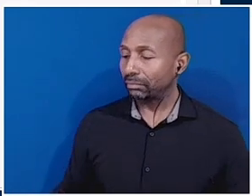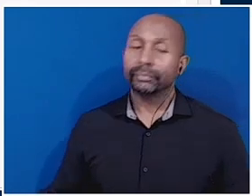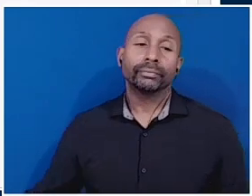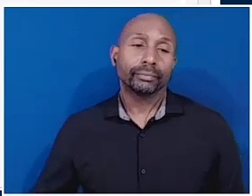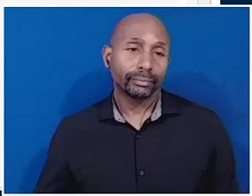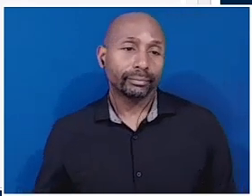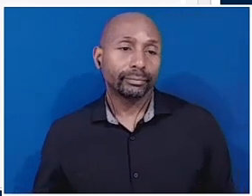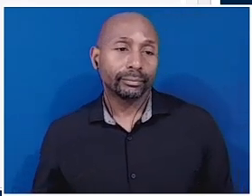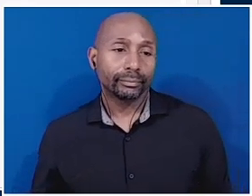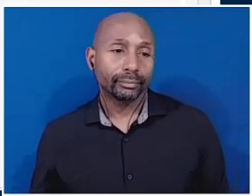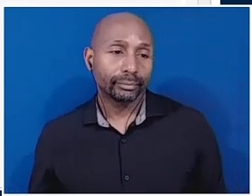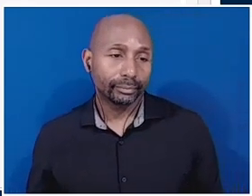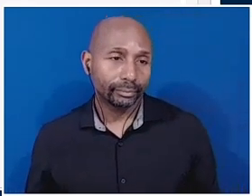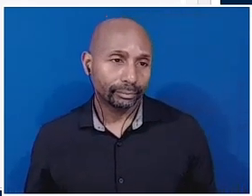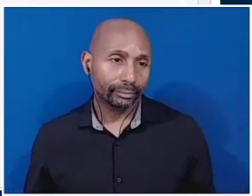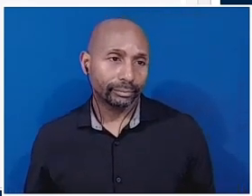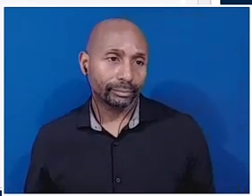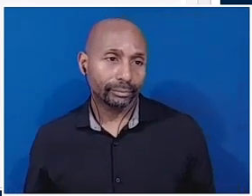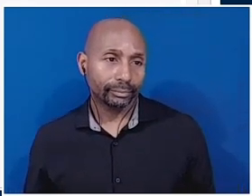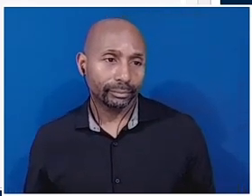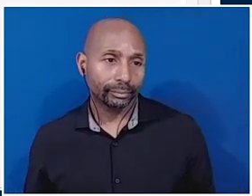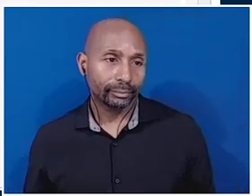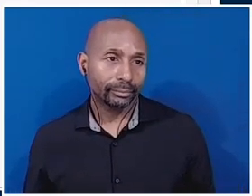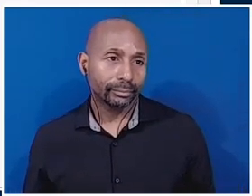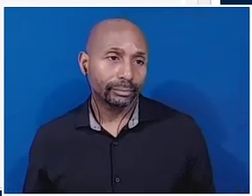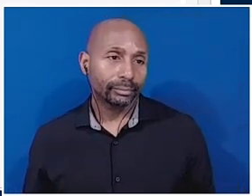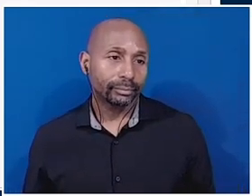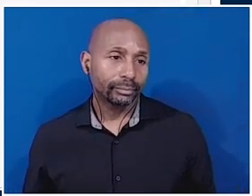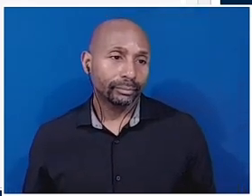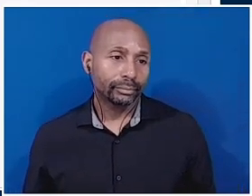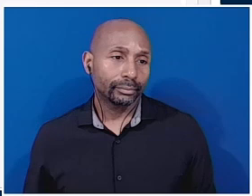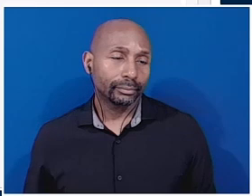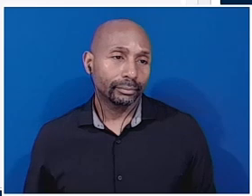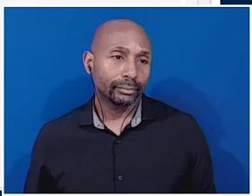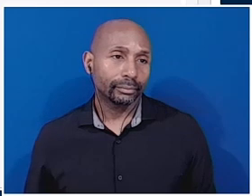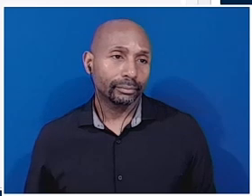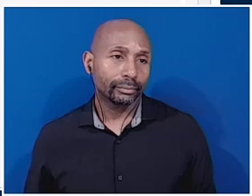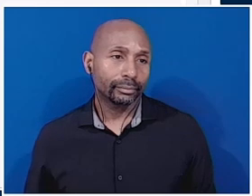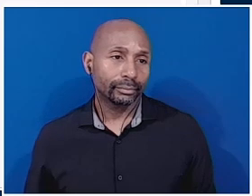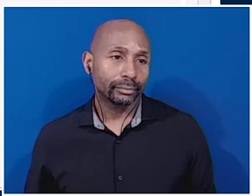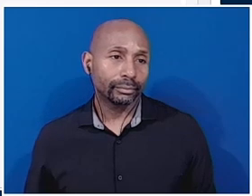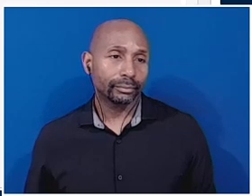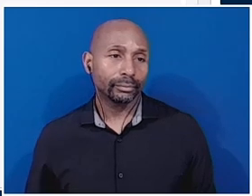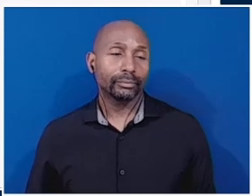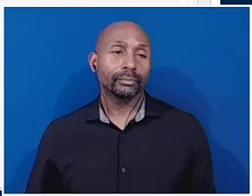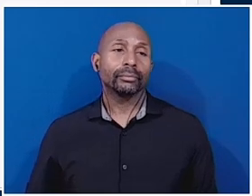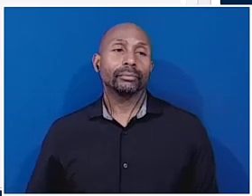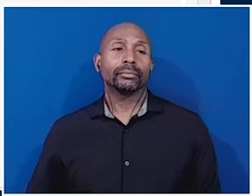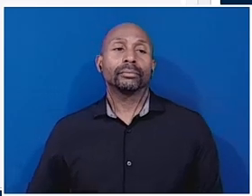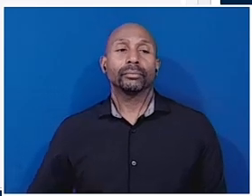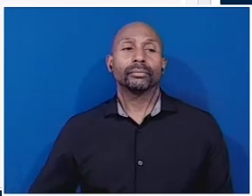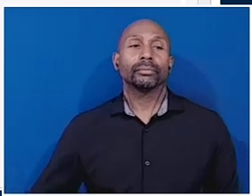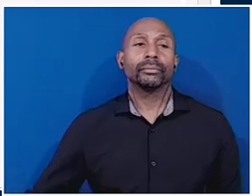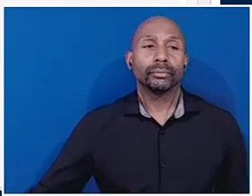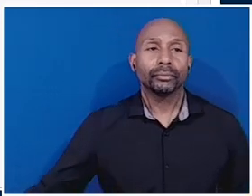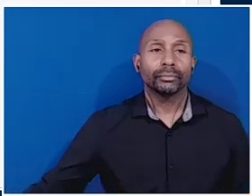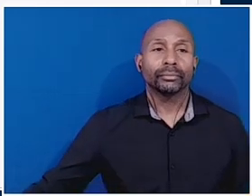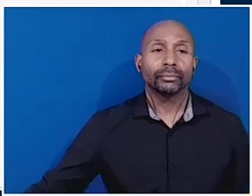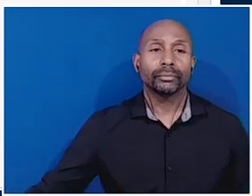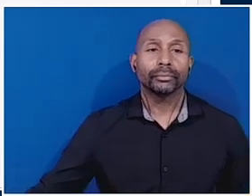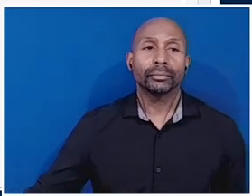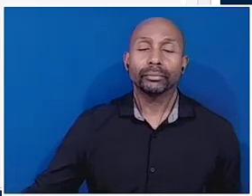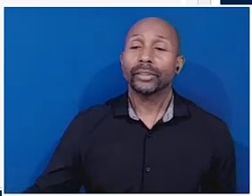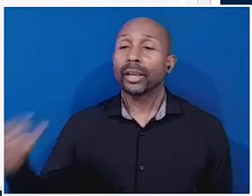Yeah. On this section the most troubling